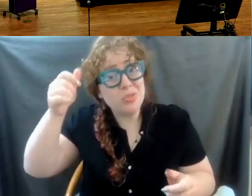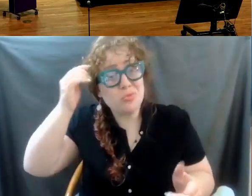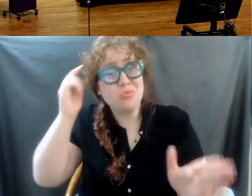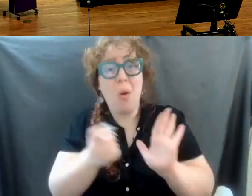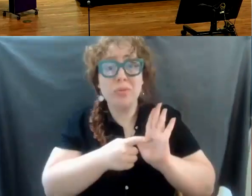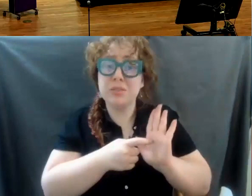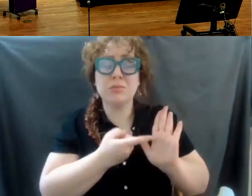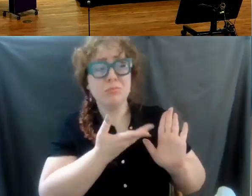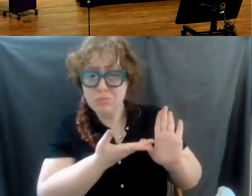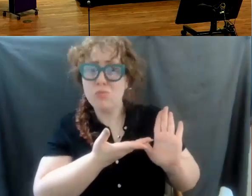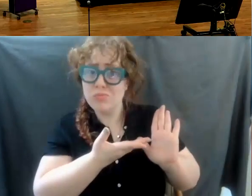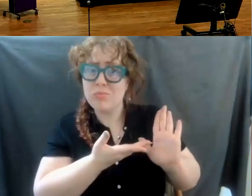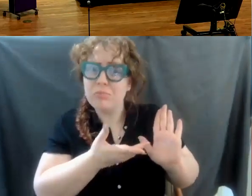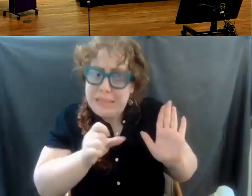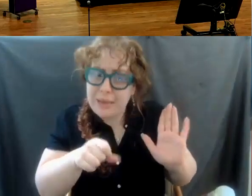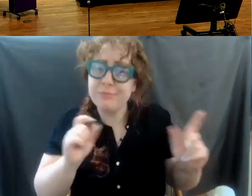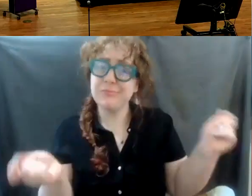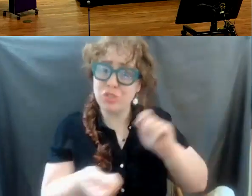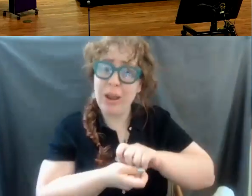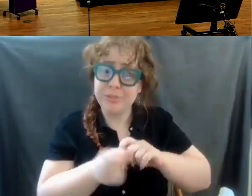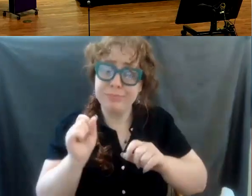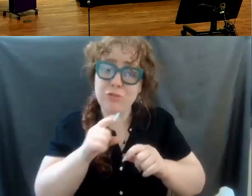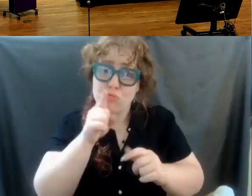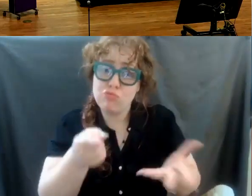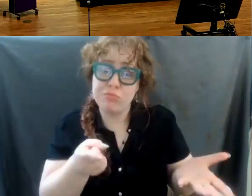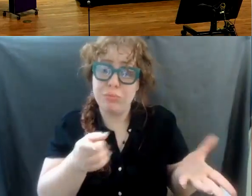and, and ideas that help push